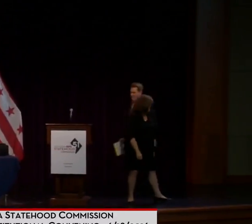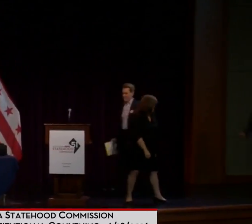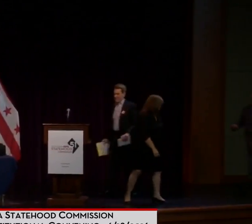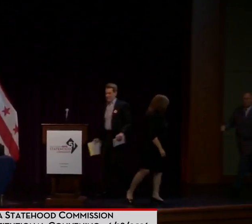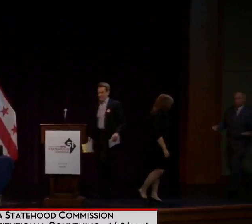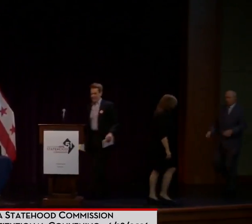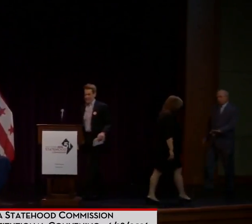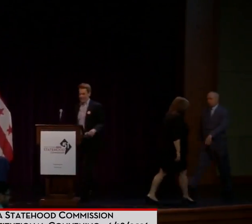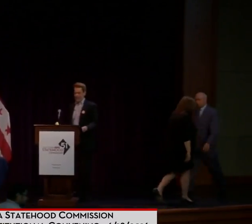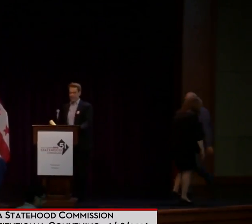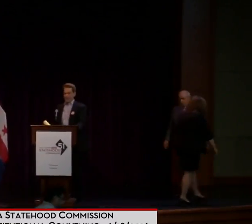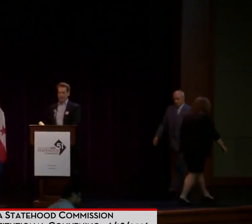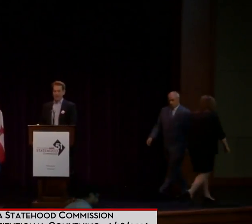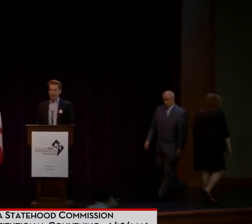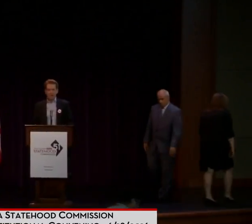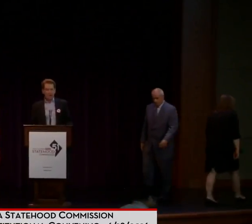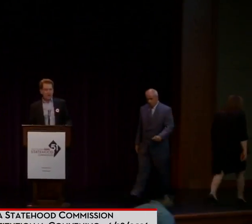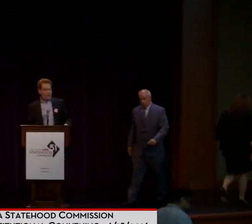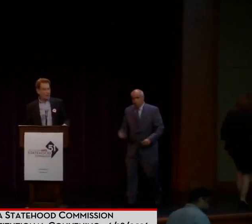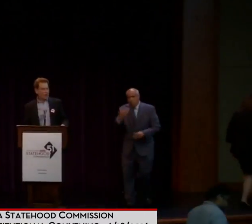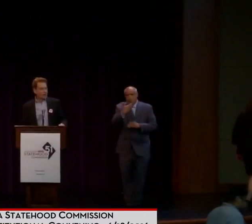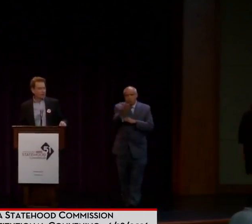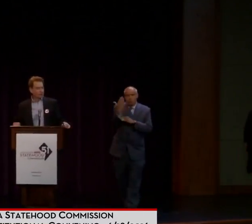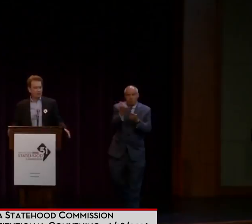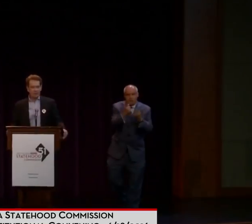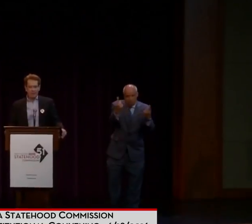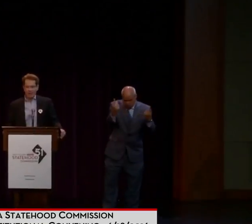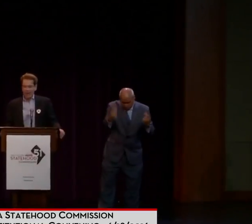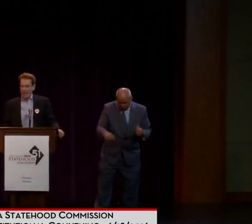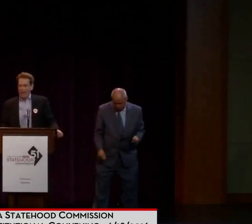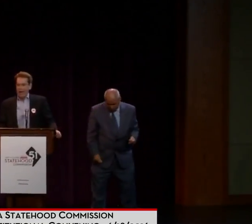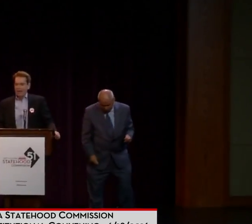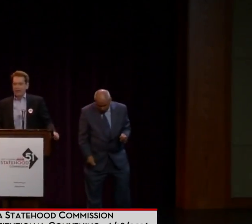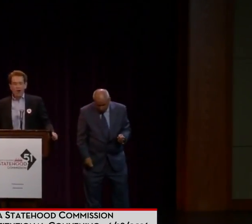GOOD MORNING, EVERYONE. GOOD MORNING.